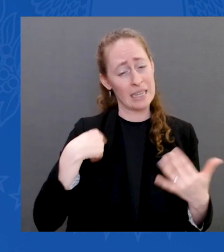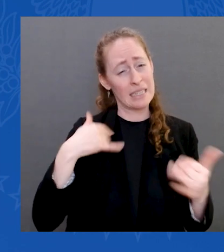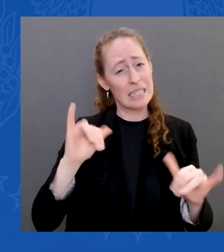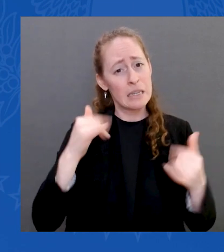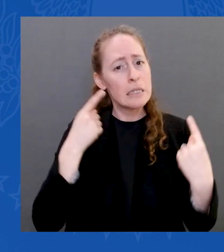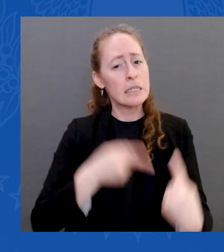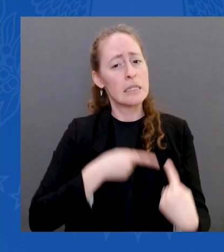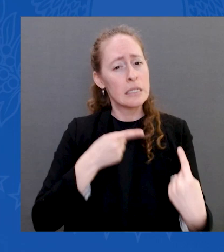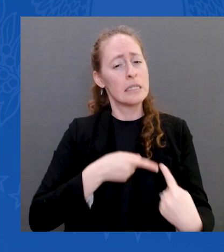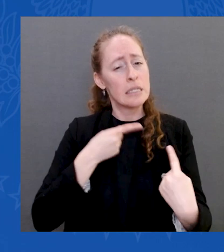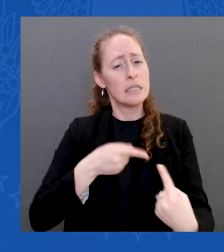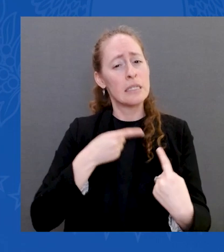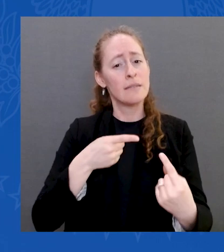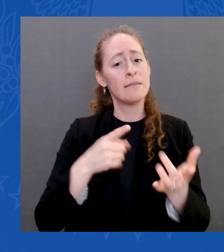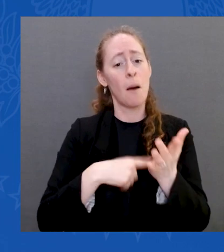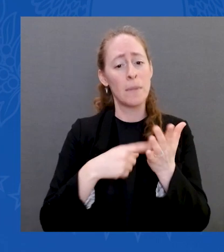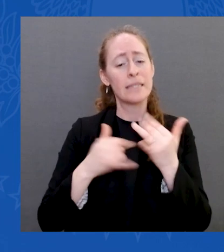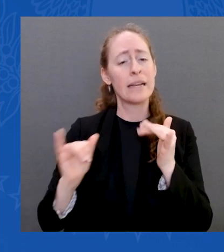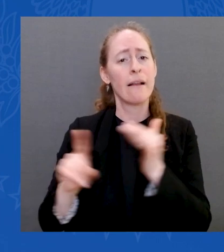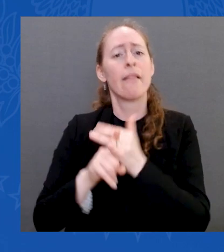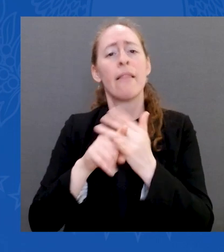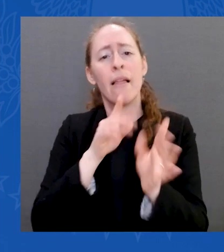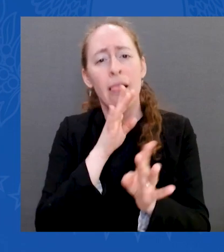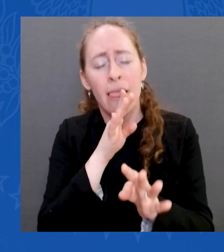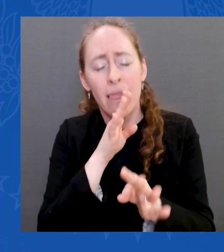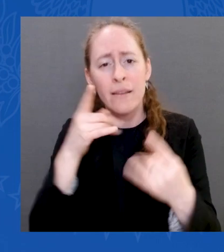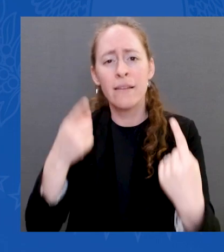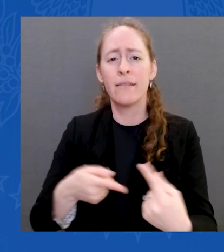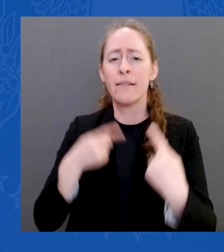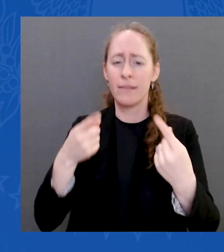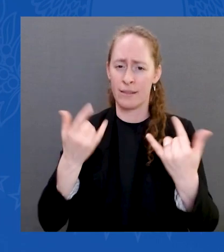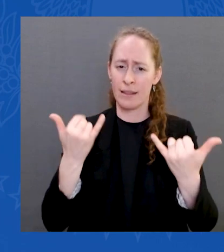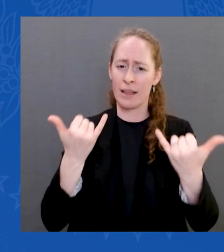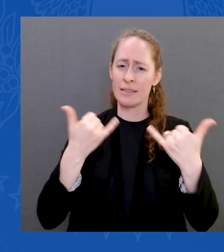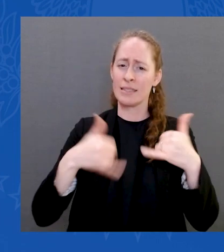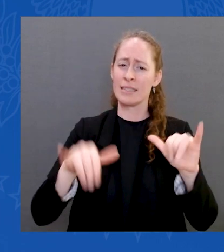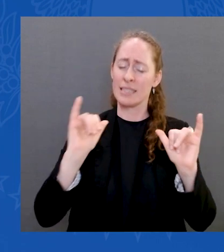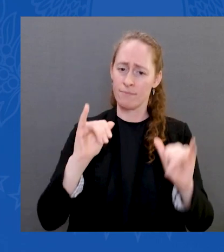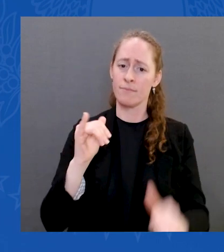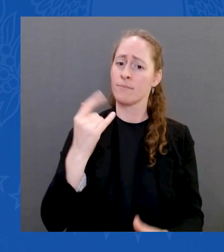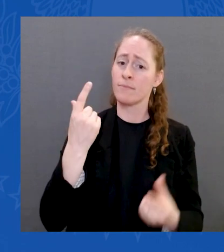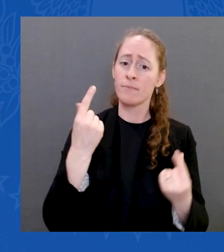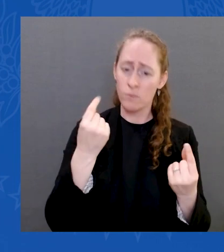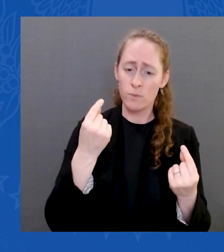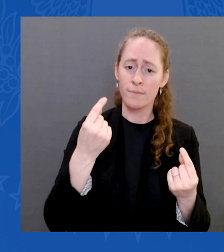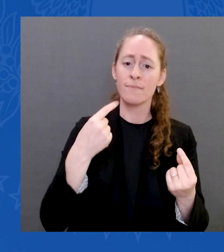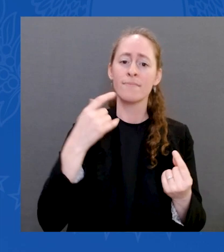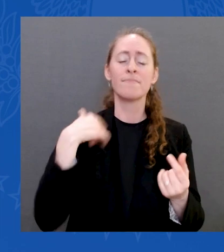took speech and debate class in college just to force myself to be able to stand up. When they sent me the copy --